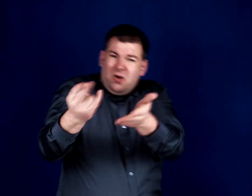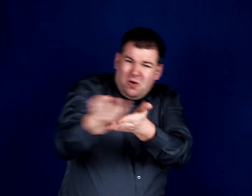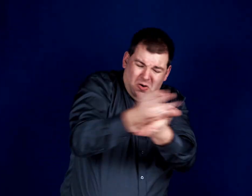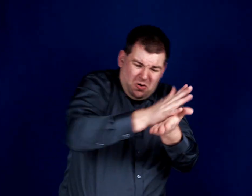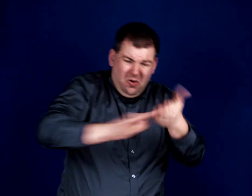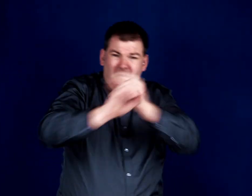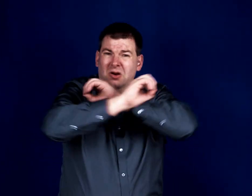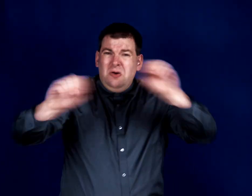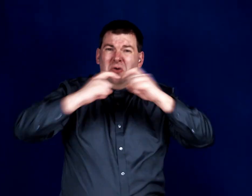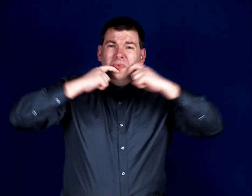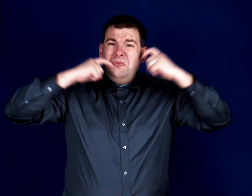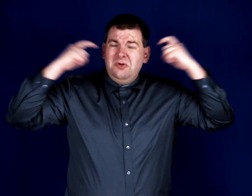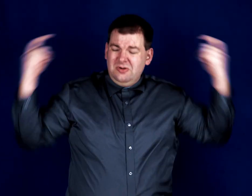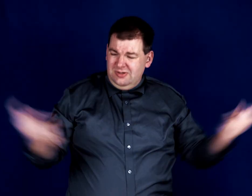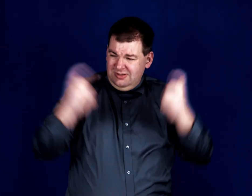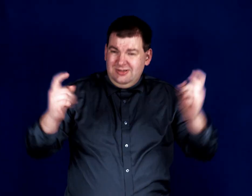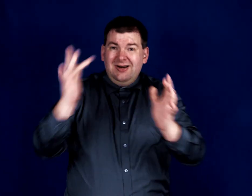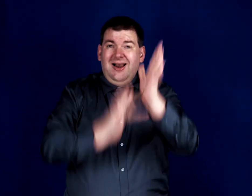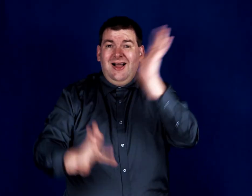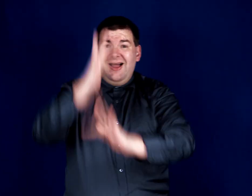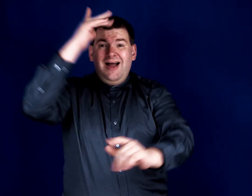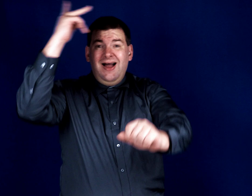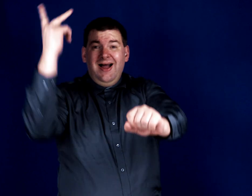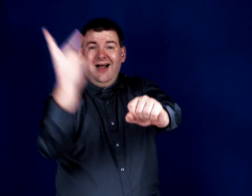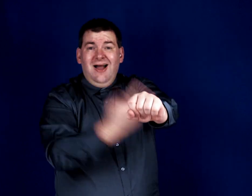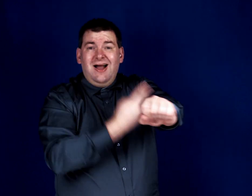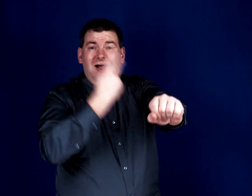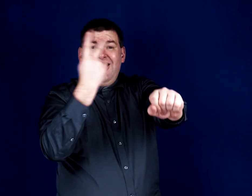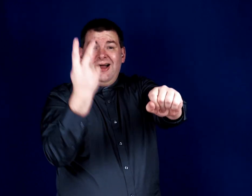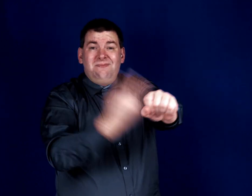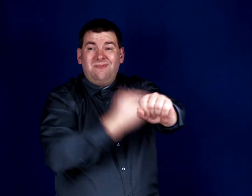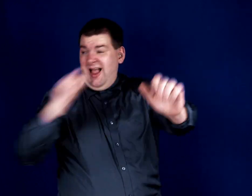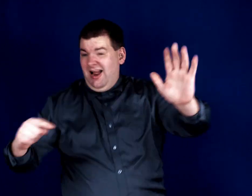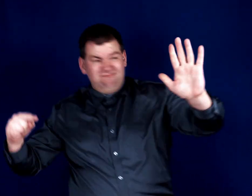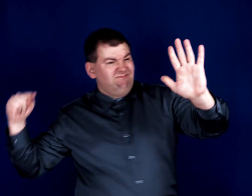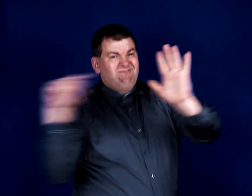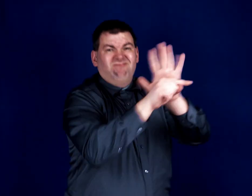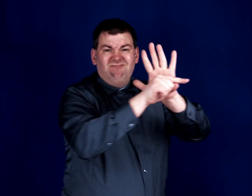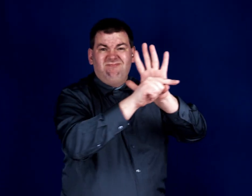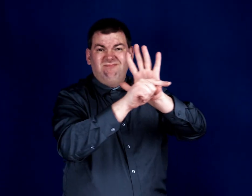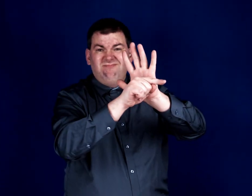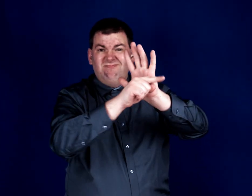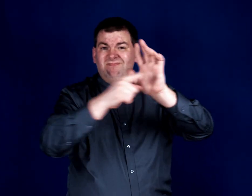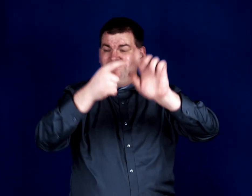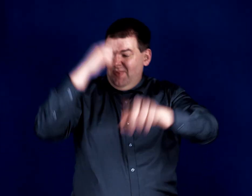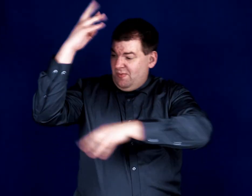Holy spotless Lamb, Slain from the